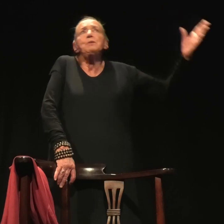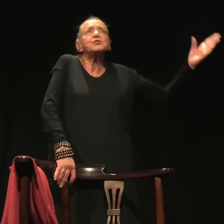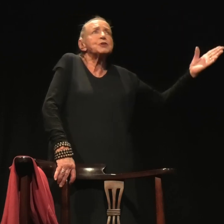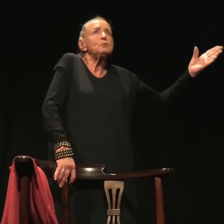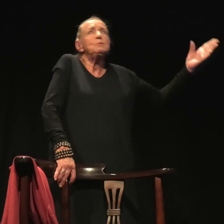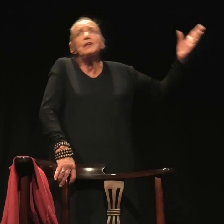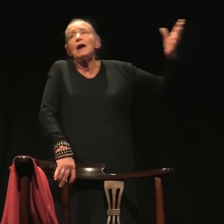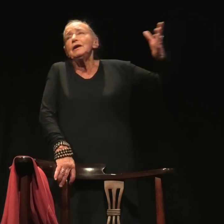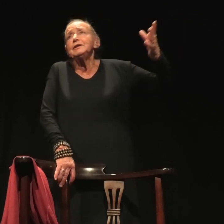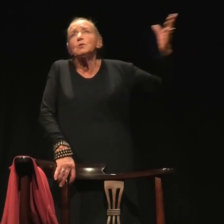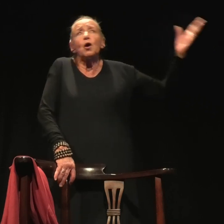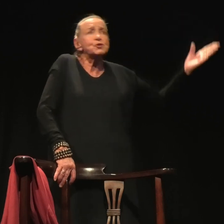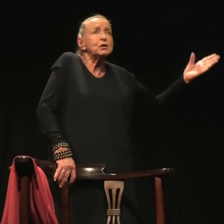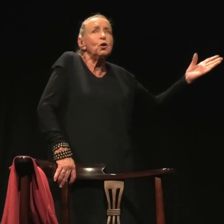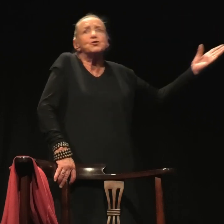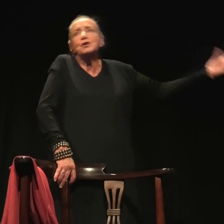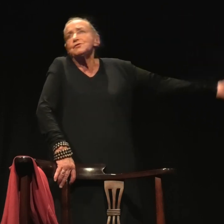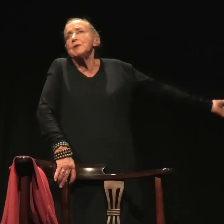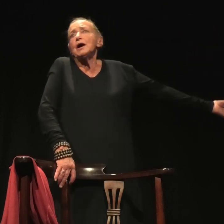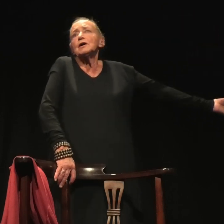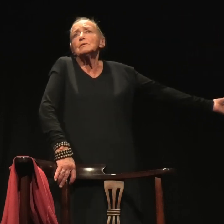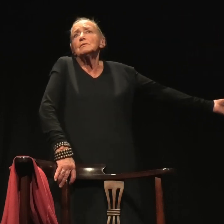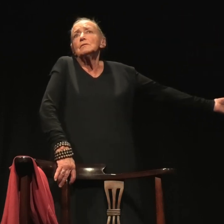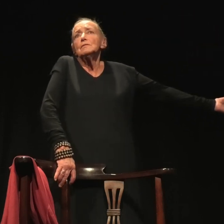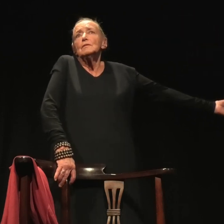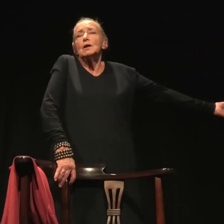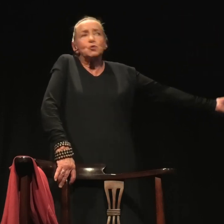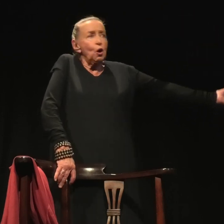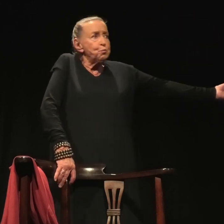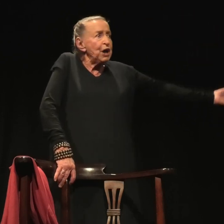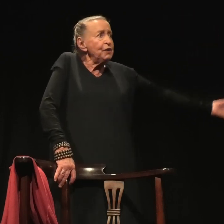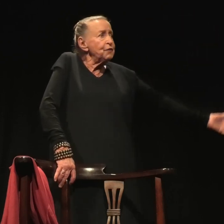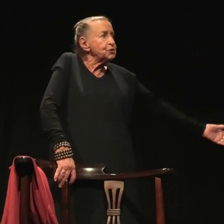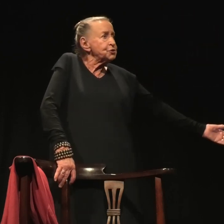and squealed. The Chamberlain, seeing the guest were laughing,